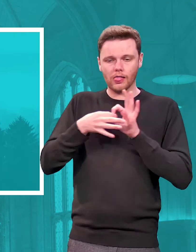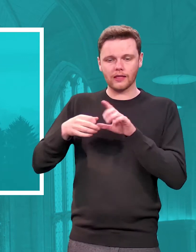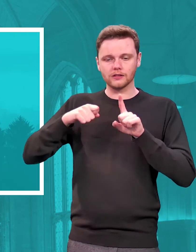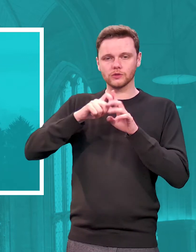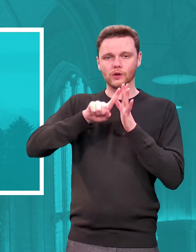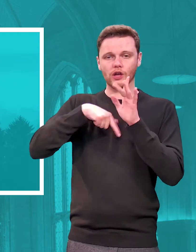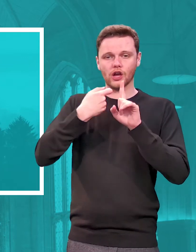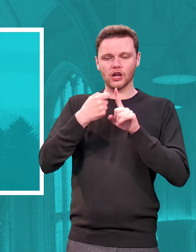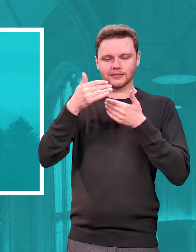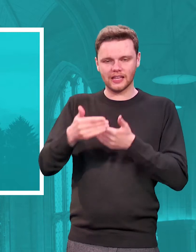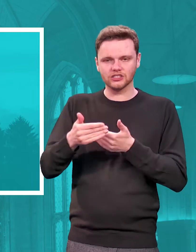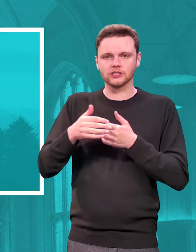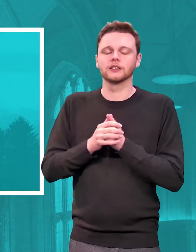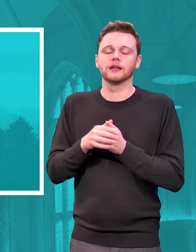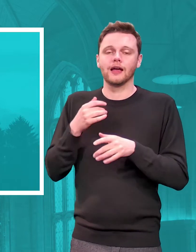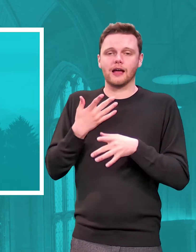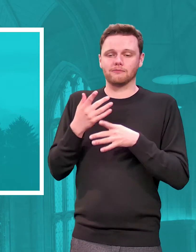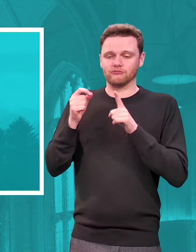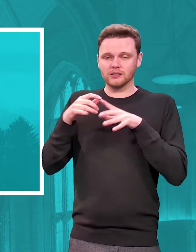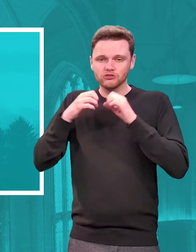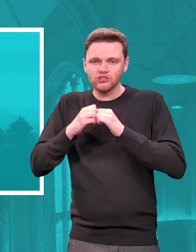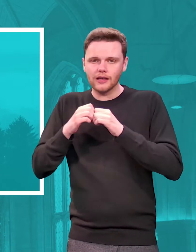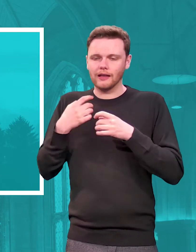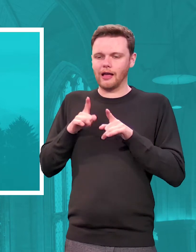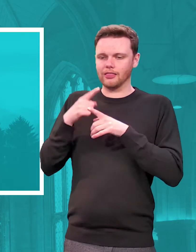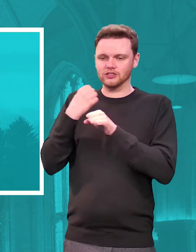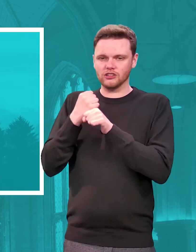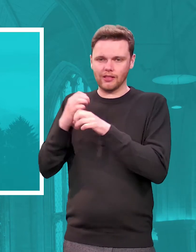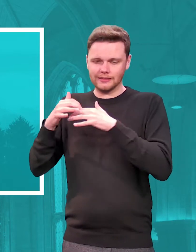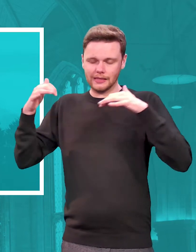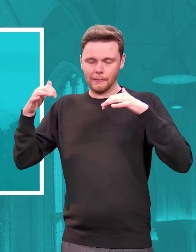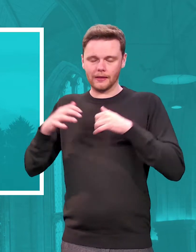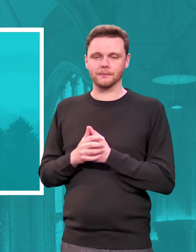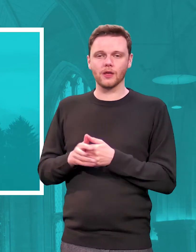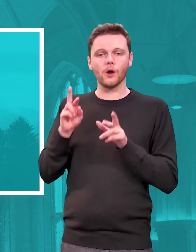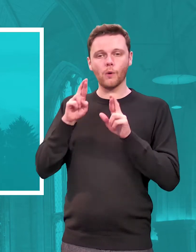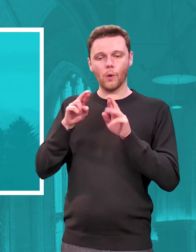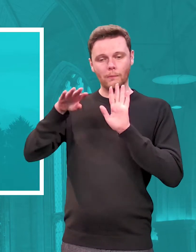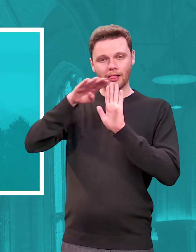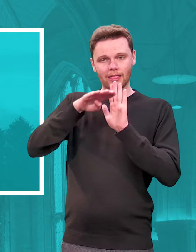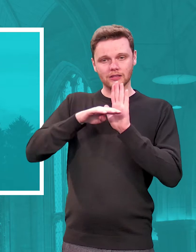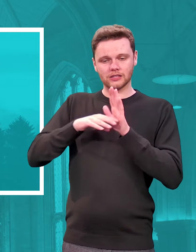Presbyteries and the General Assembly. We hope to bring legislation to next years Assembly.